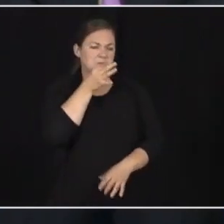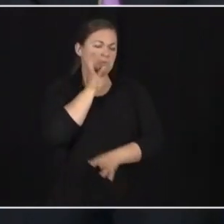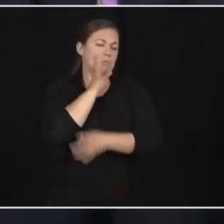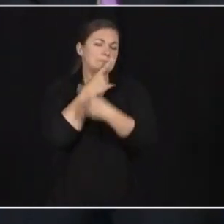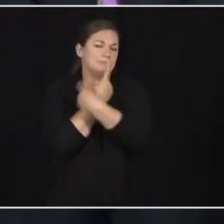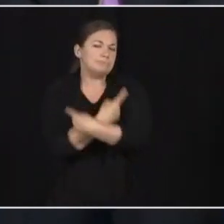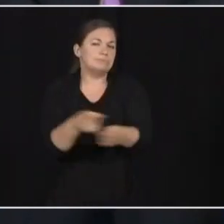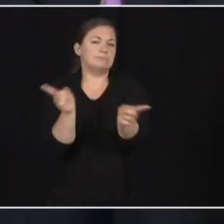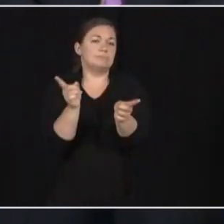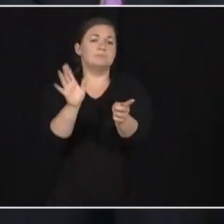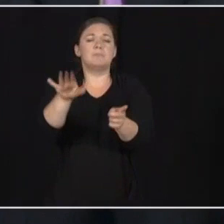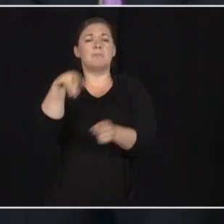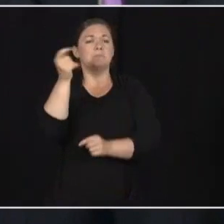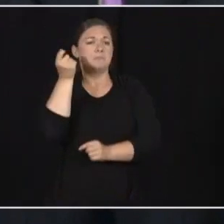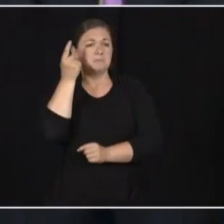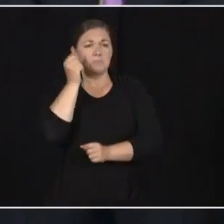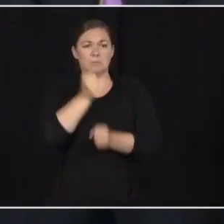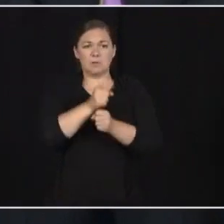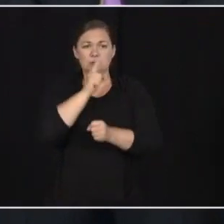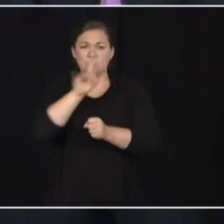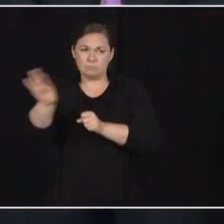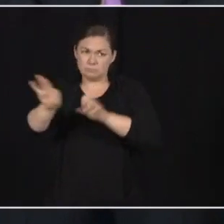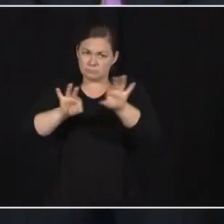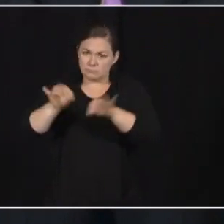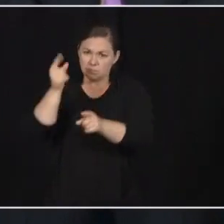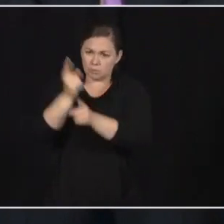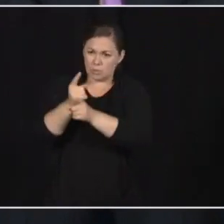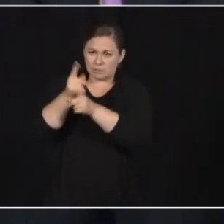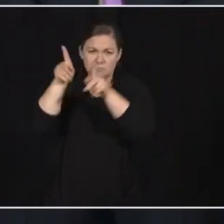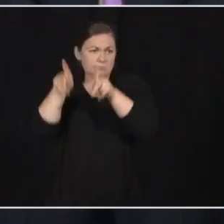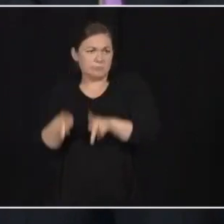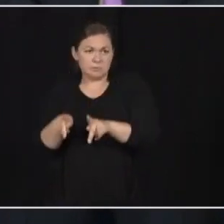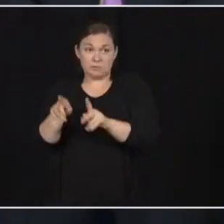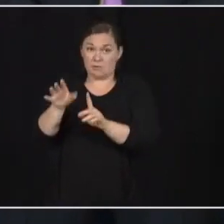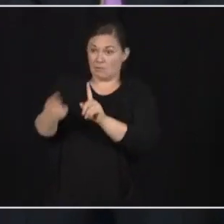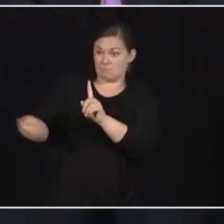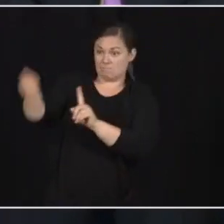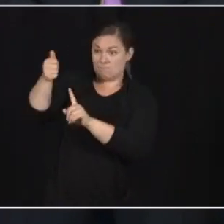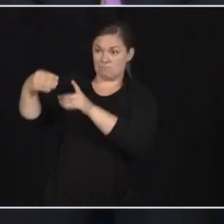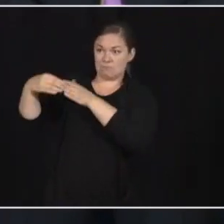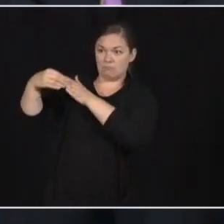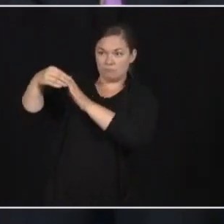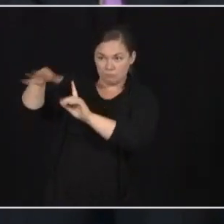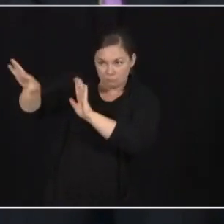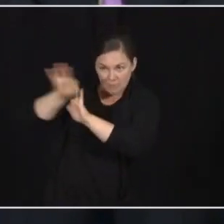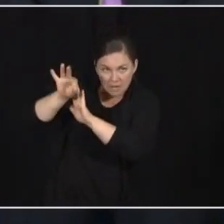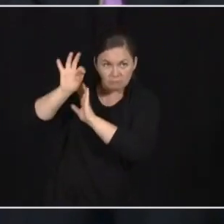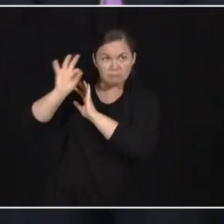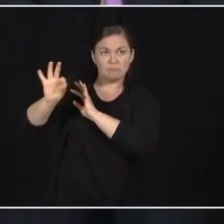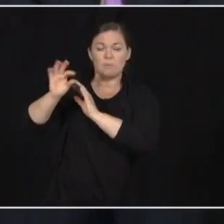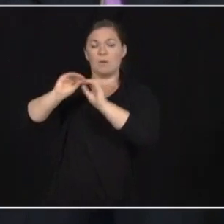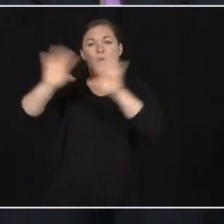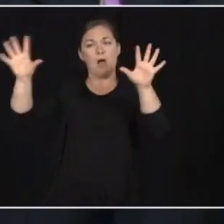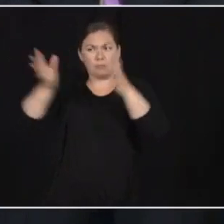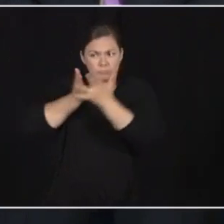shortly. We just want to make sure that we have the right folks and the right person leading this.